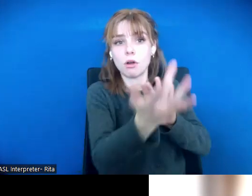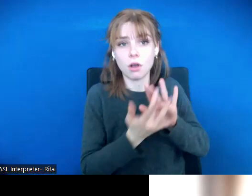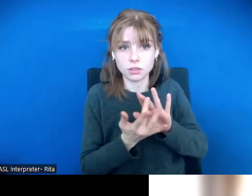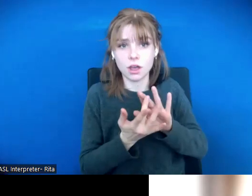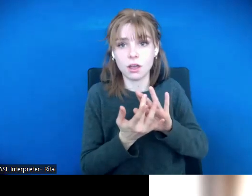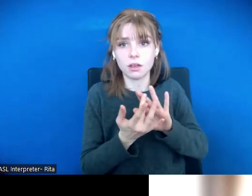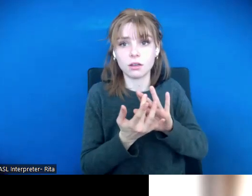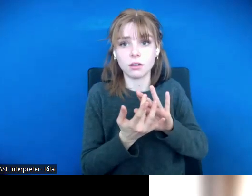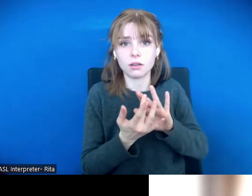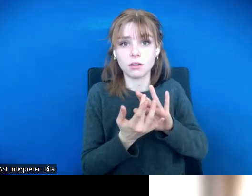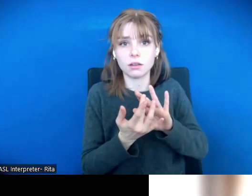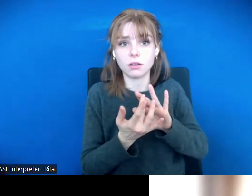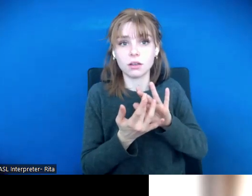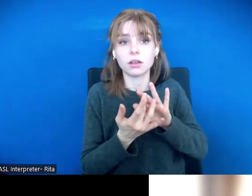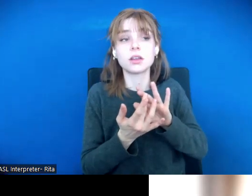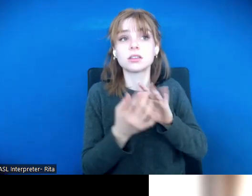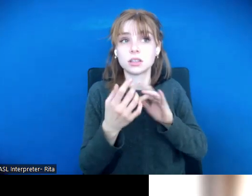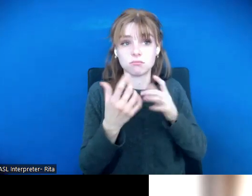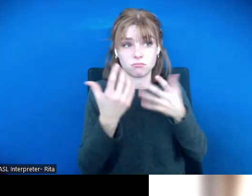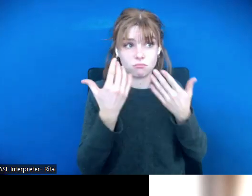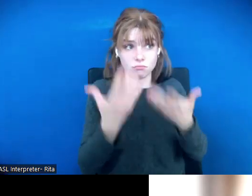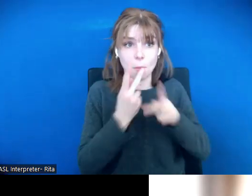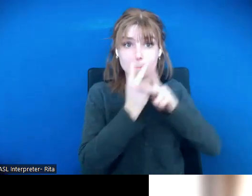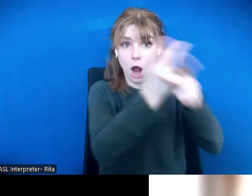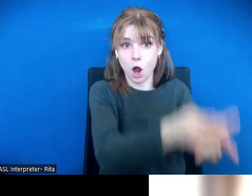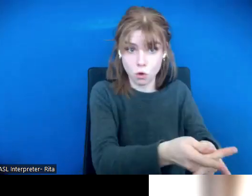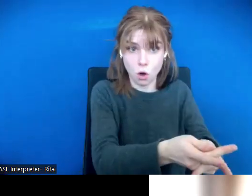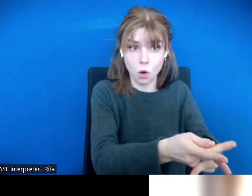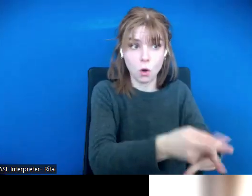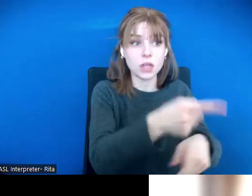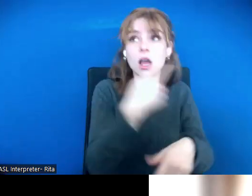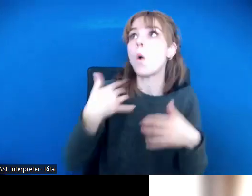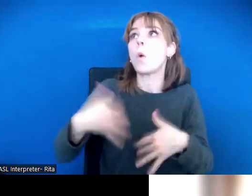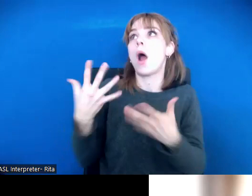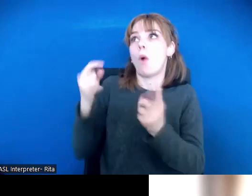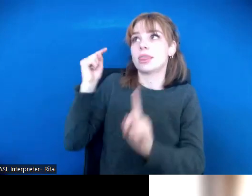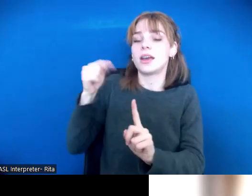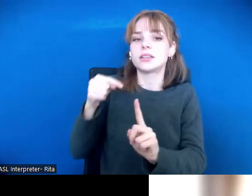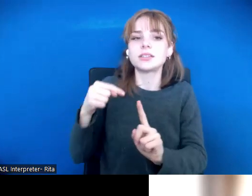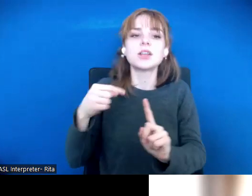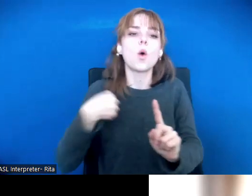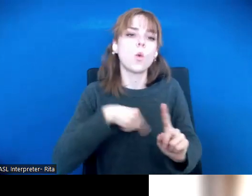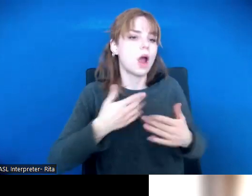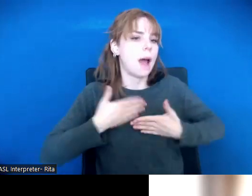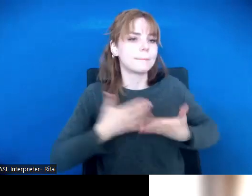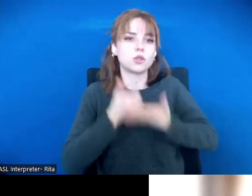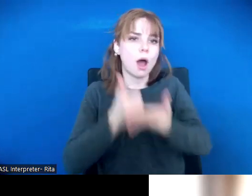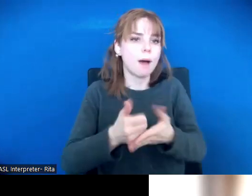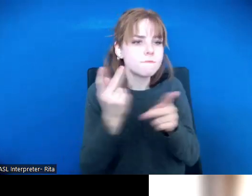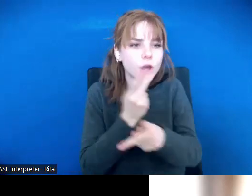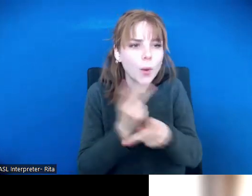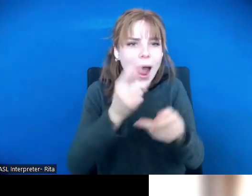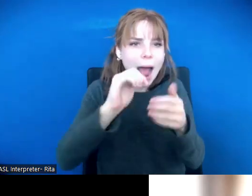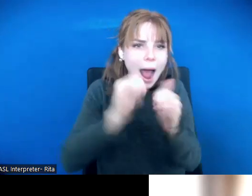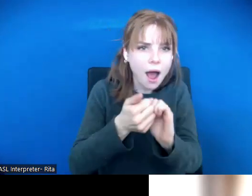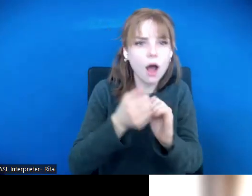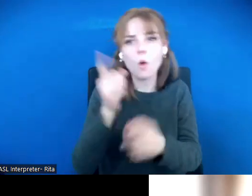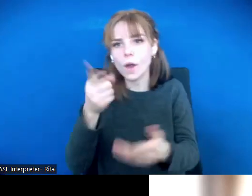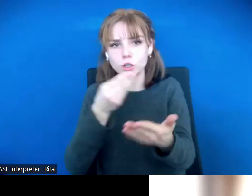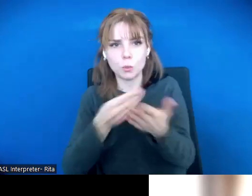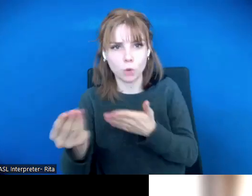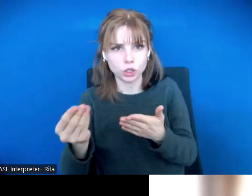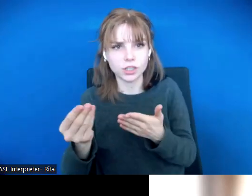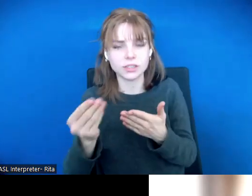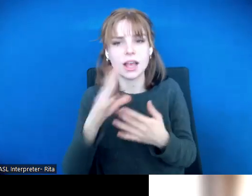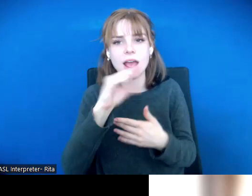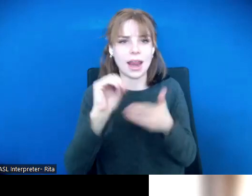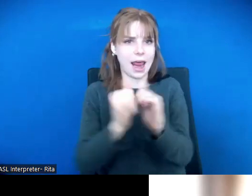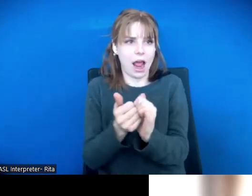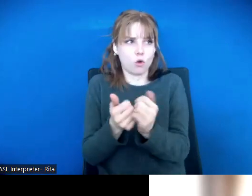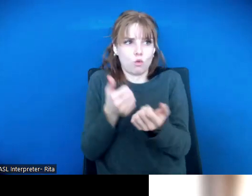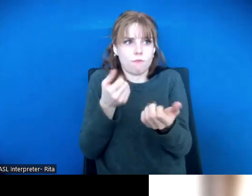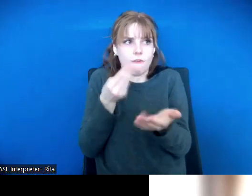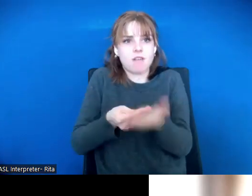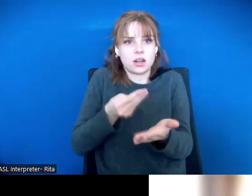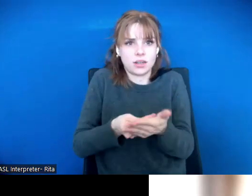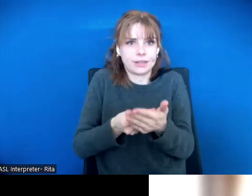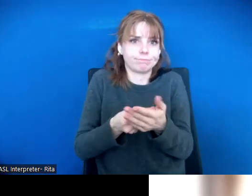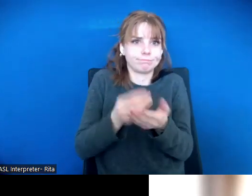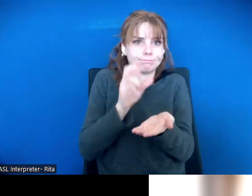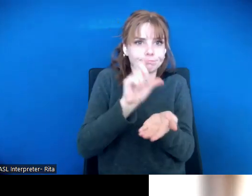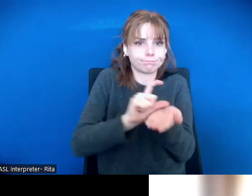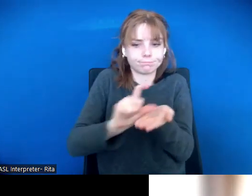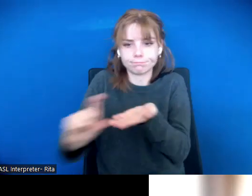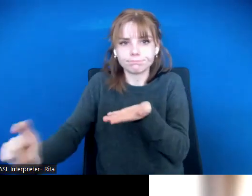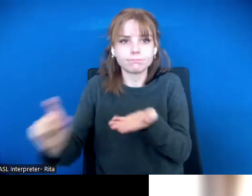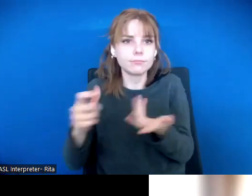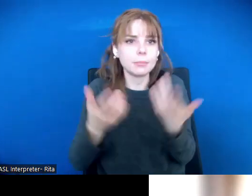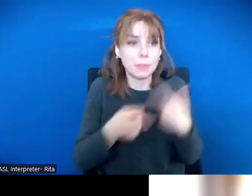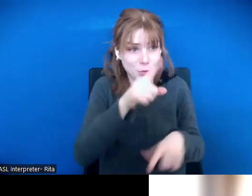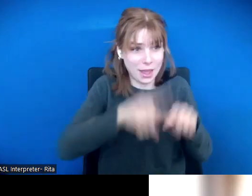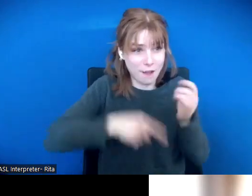is another great option. For individuals who are on waiver services, the majority of these items that we have been talking about are going to be covered under the waivers. Currently, the Obi feeding device is a little bit higher price point than some of the waivers will cover. There's work in the legislation that they are hoping to change that. If that goes through, this is a device